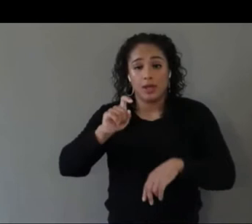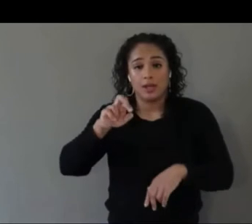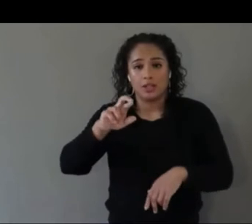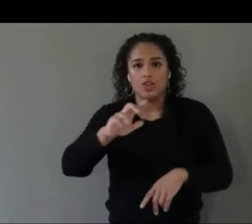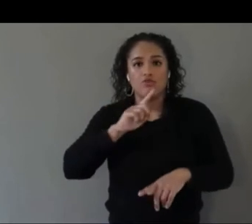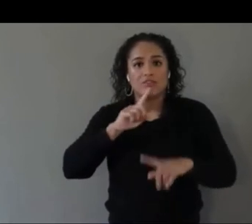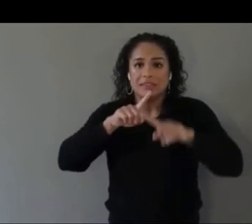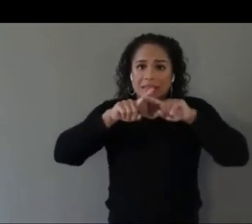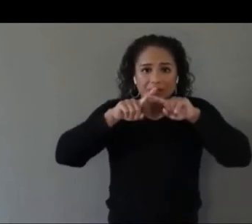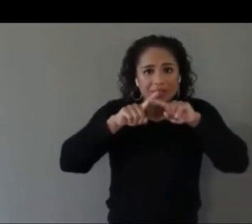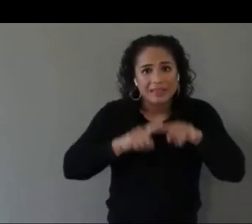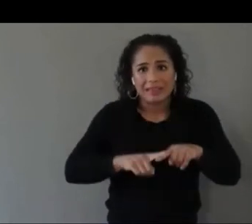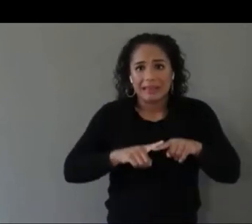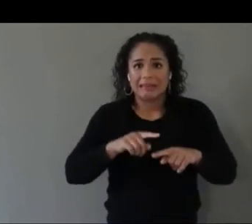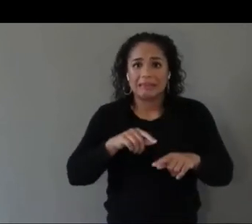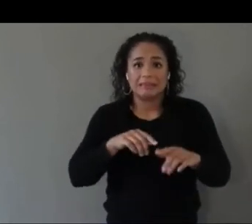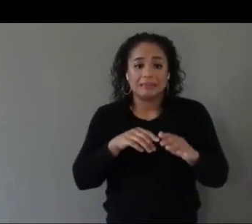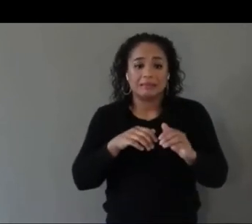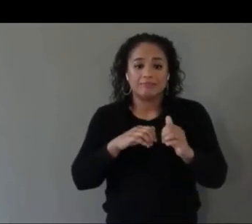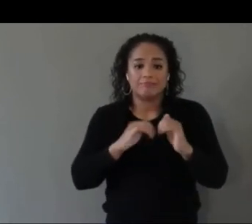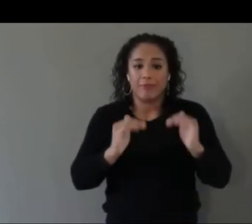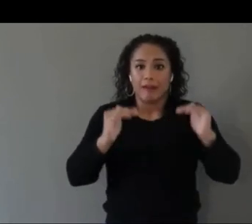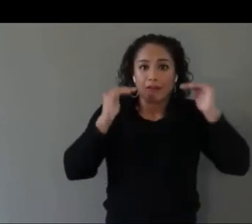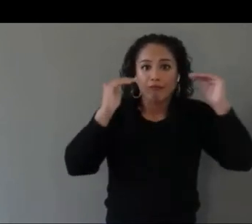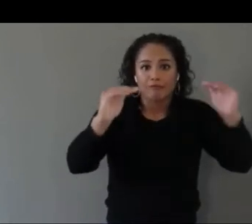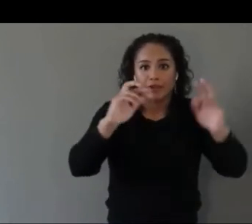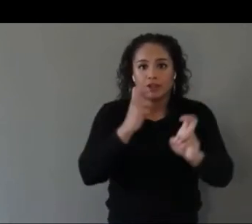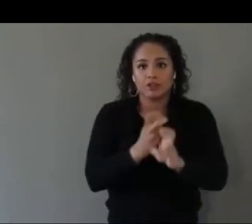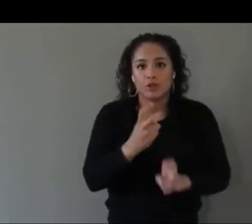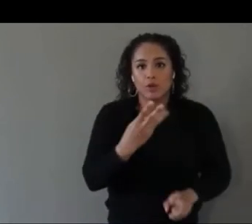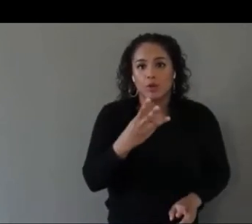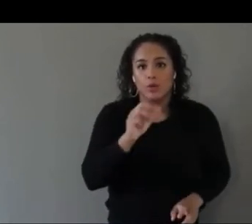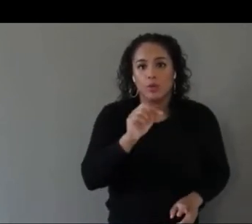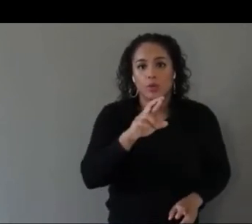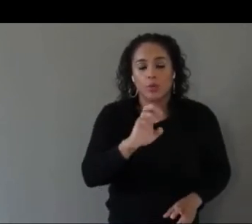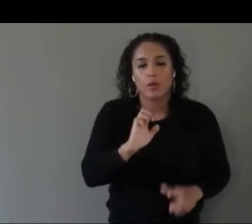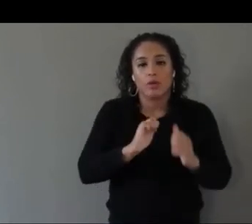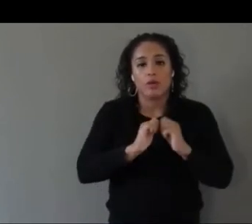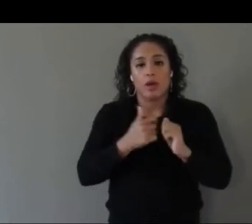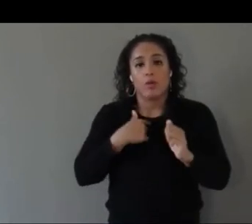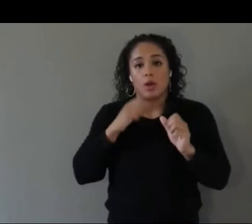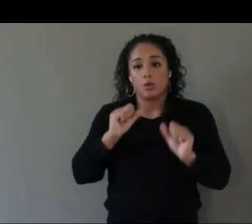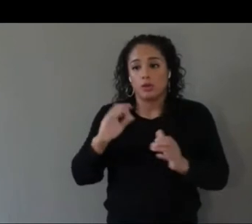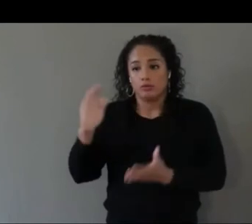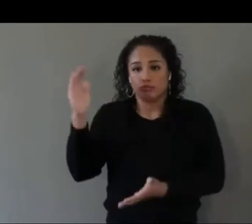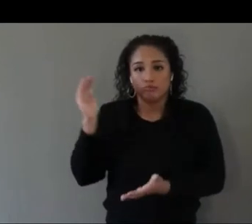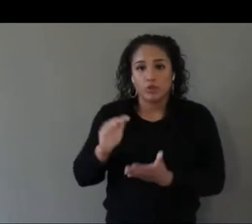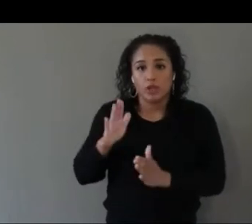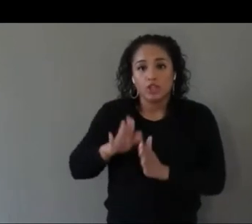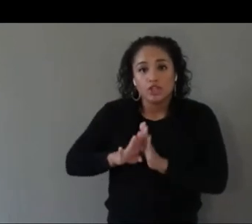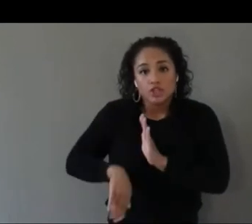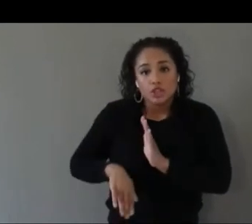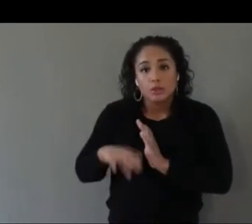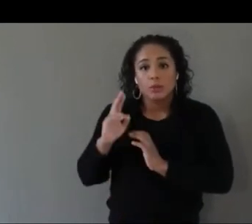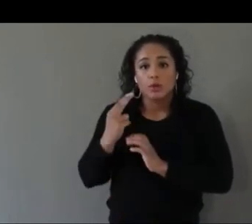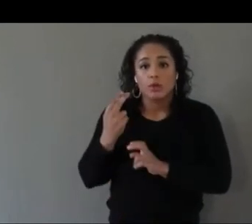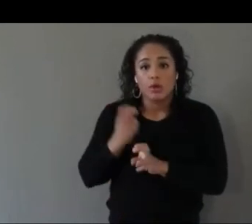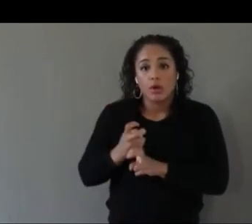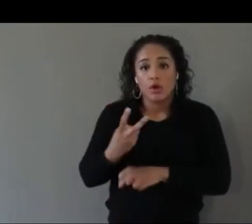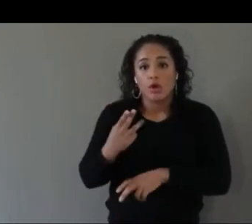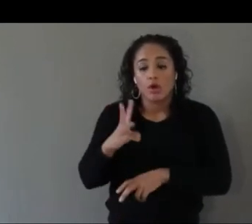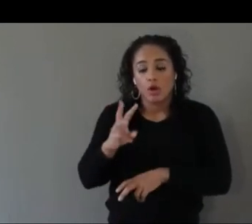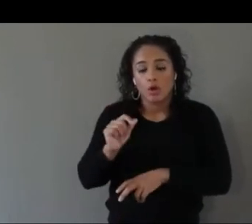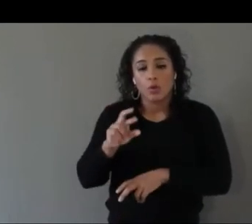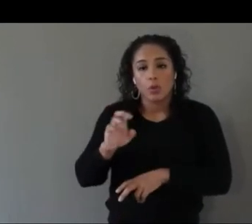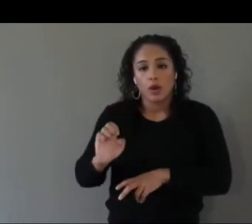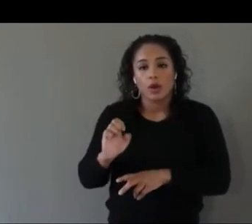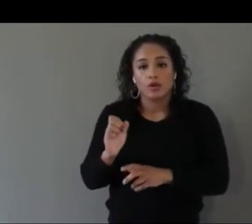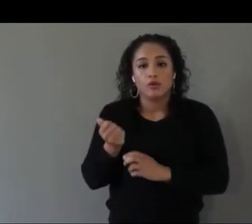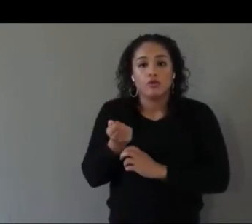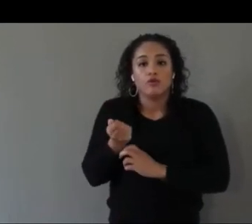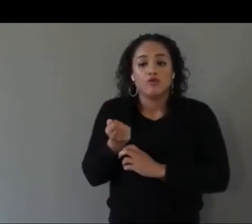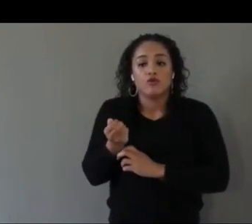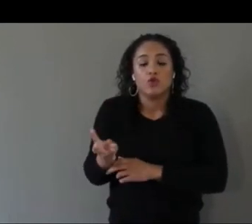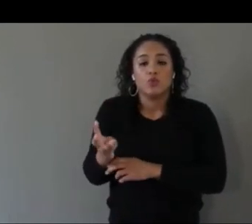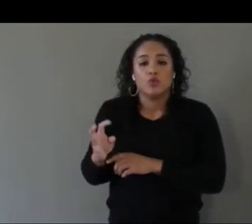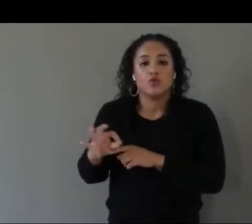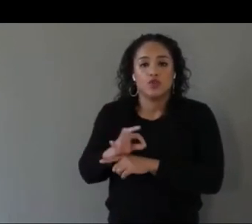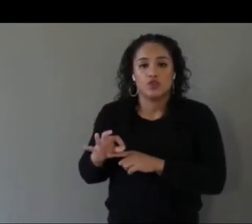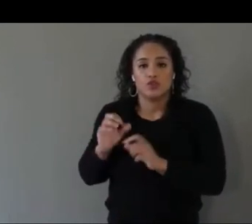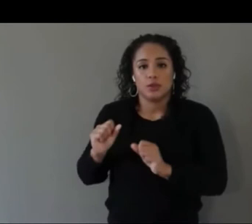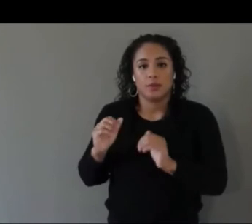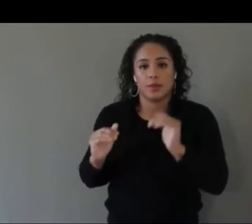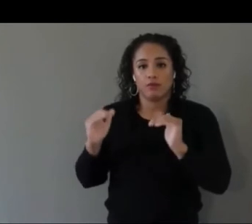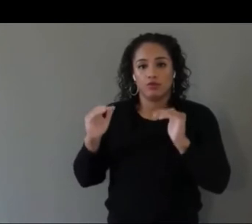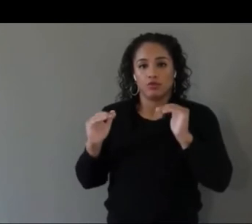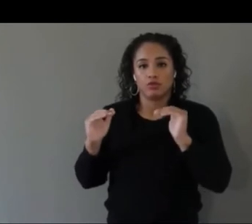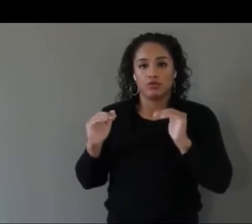What are the challenging with bringing accessibility to cheaper hardware with fewer features that can be